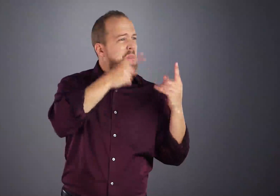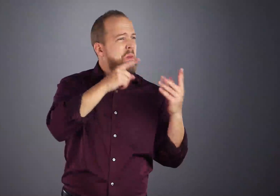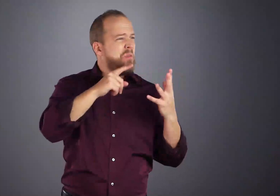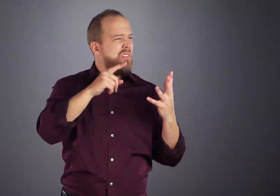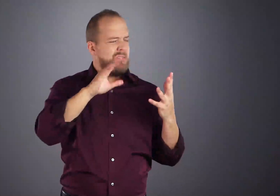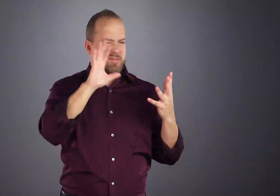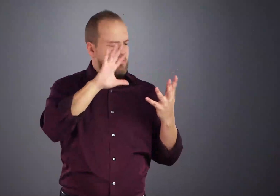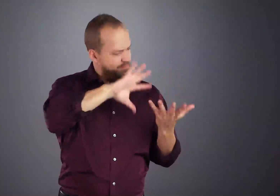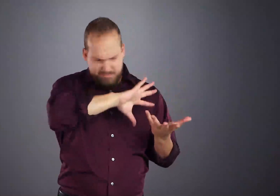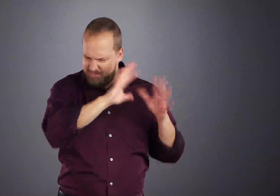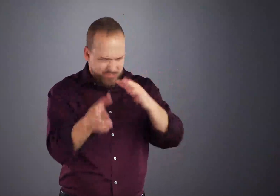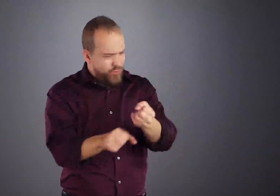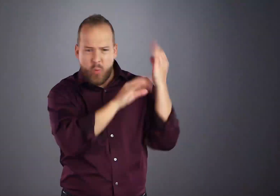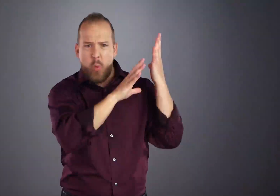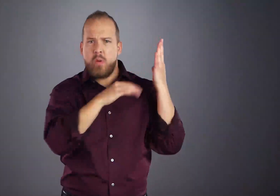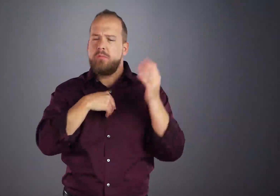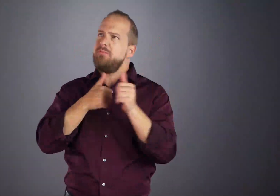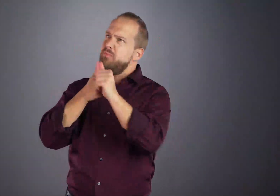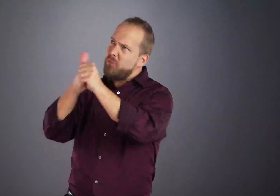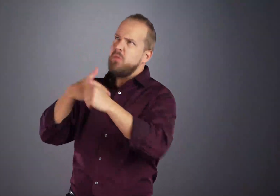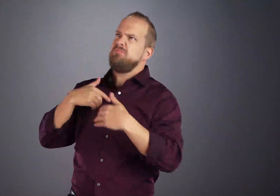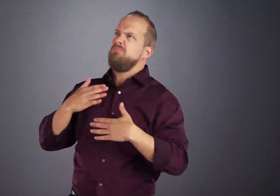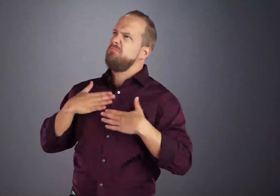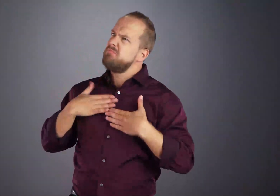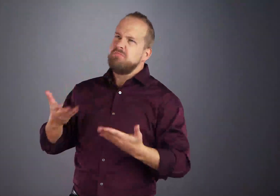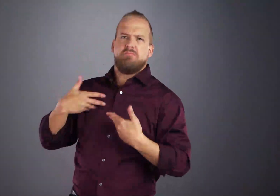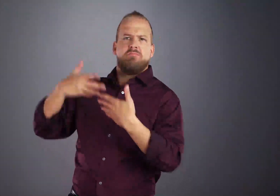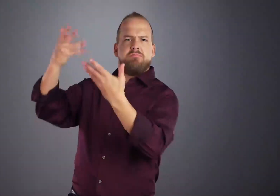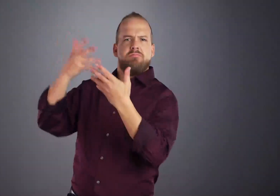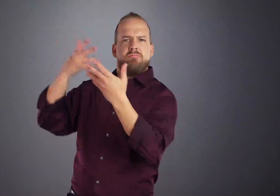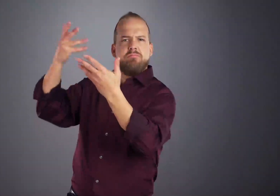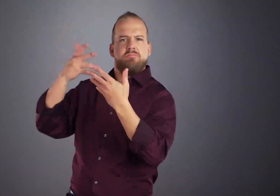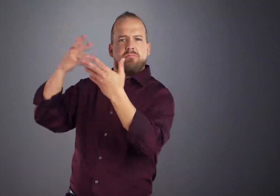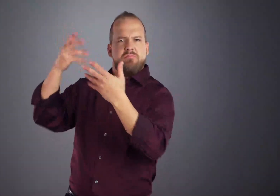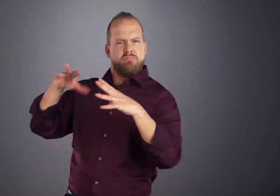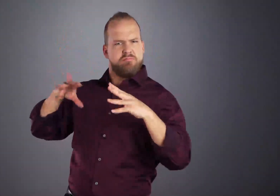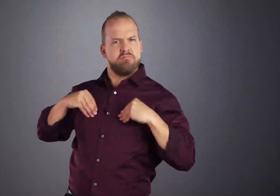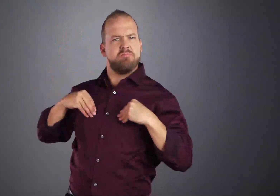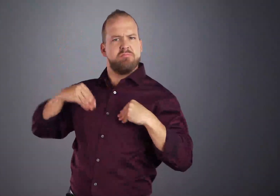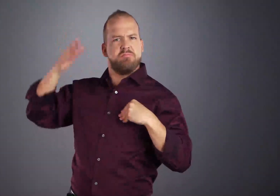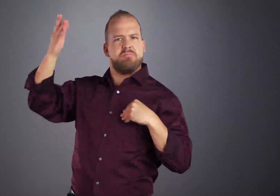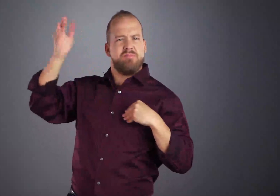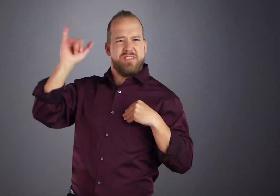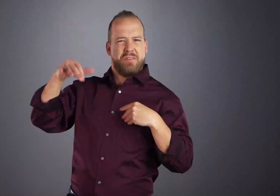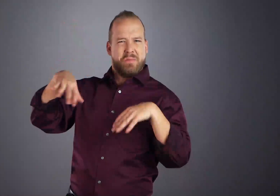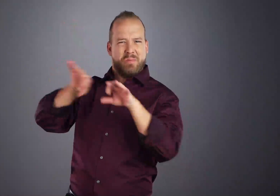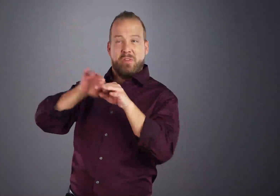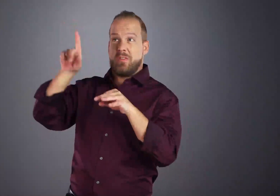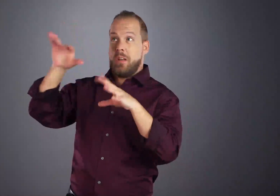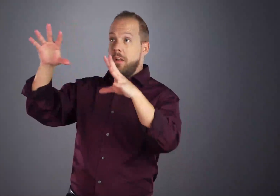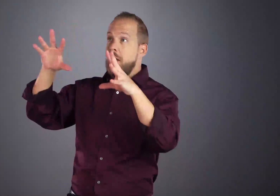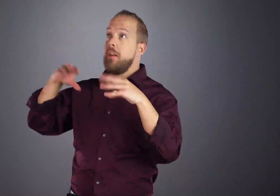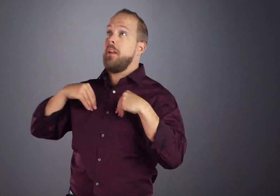but the moment I fully accepted them, the effect was electric.